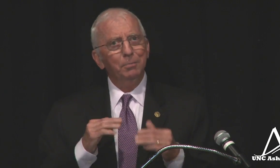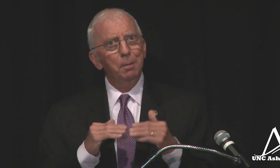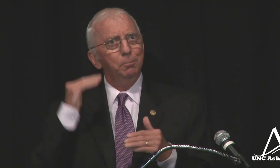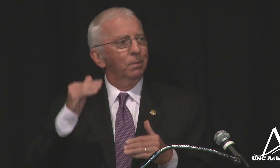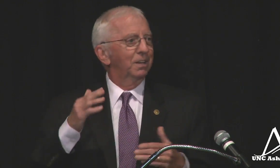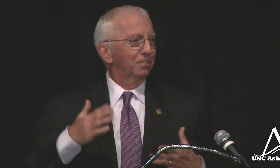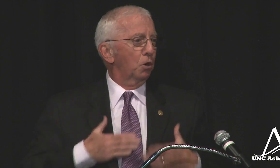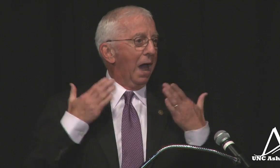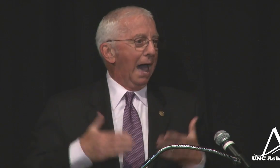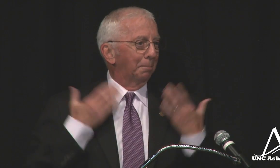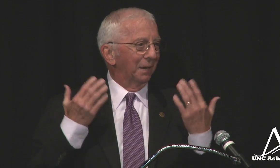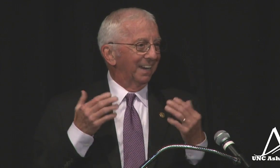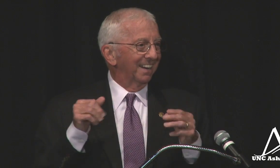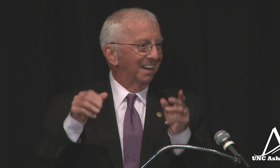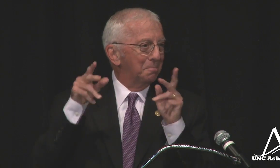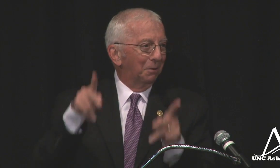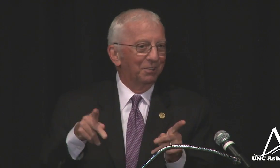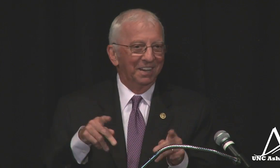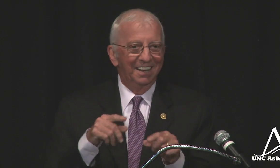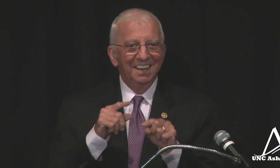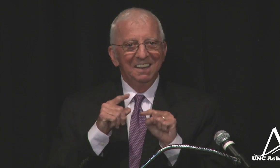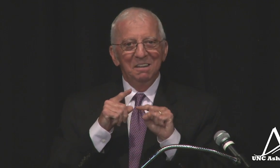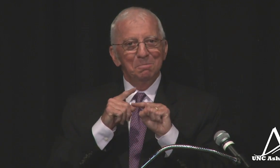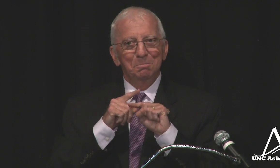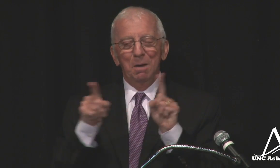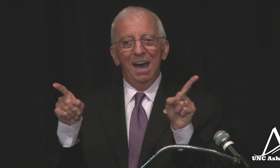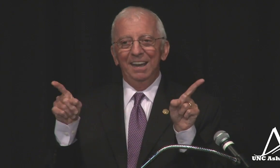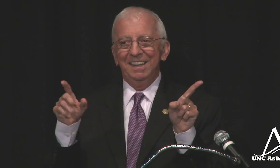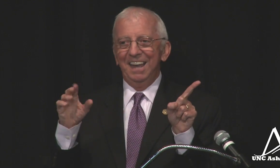Sometimes I'm too happy a person.